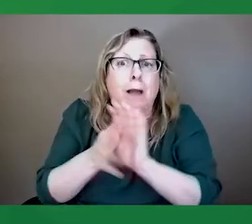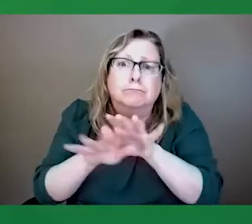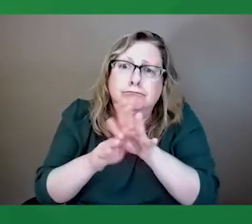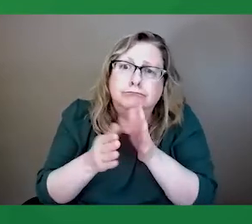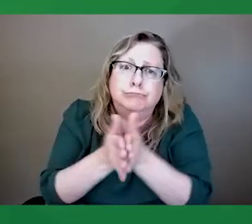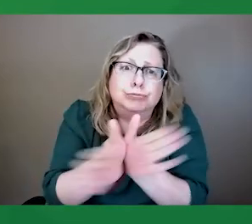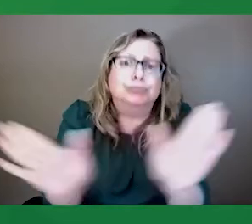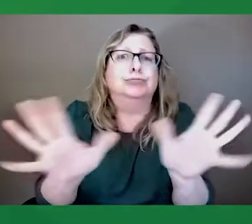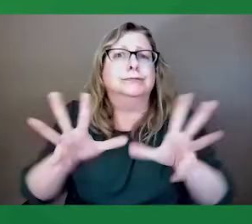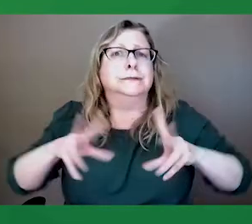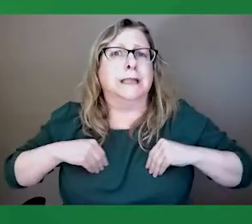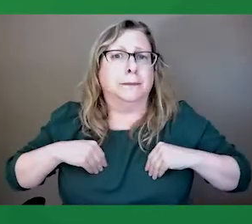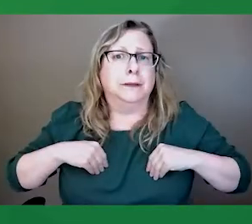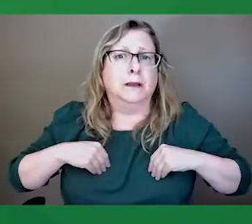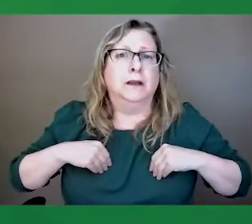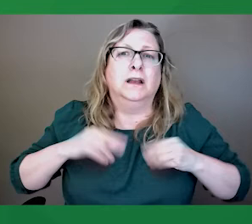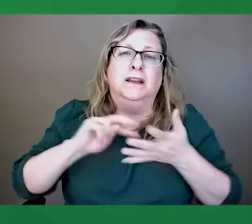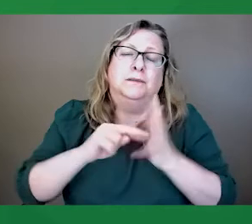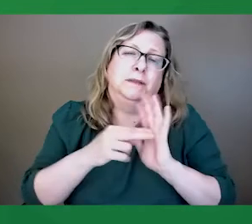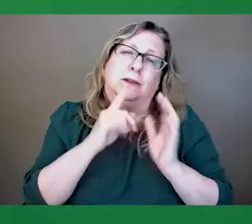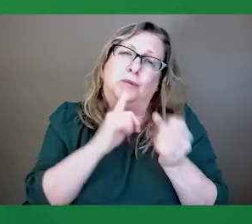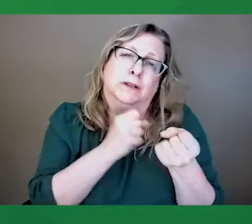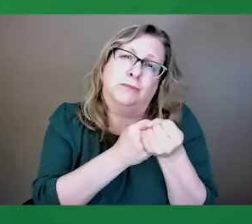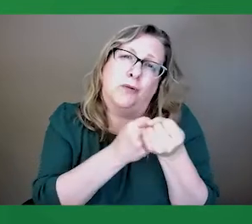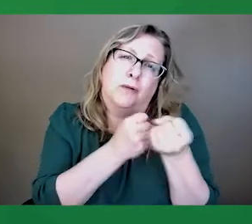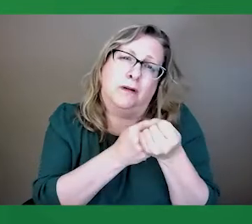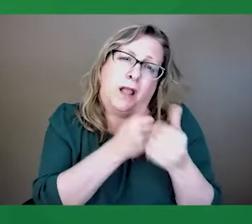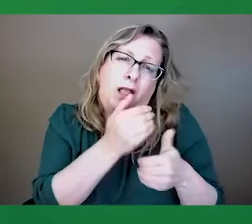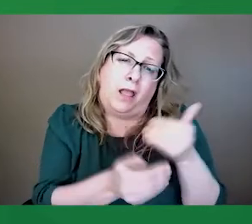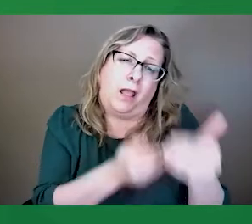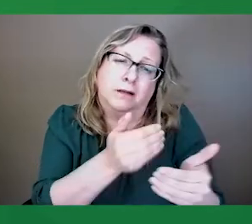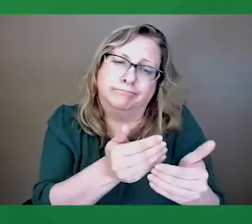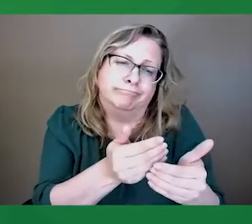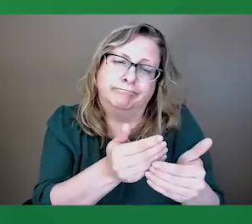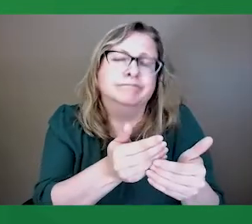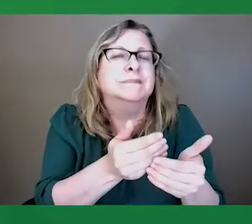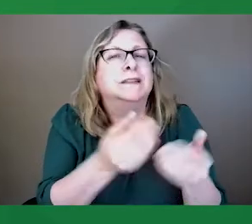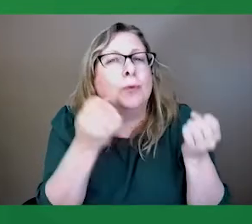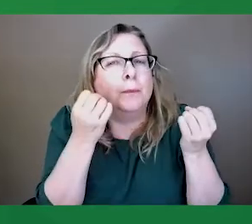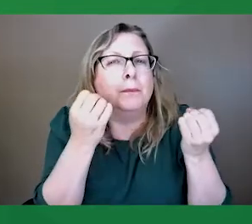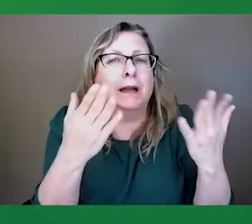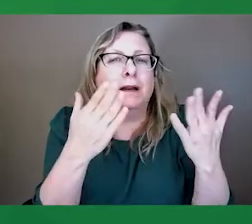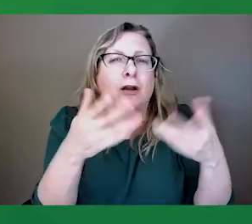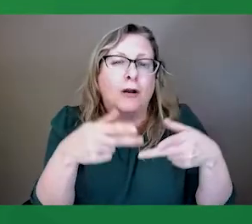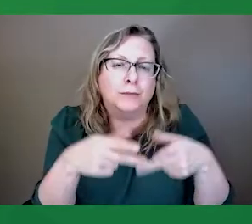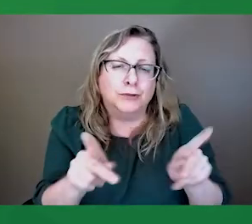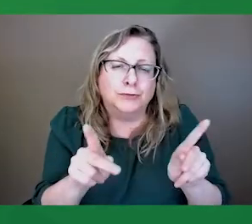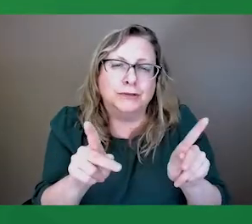into mainstream accelerators, which is where a lot of the opportunities and networks become available.